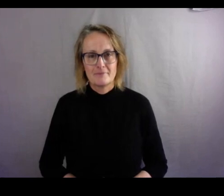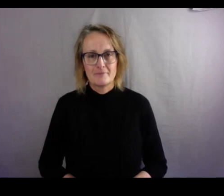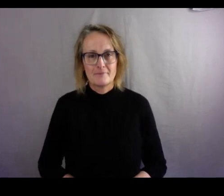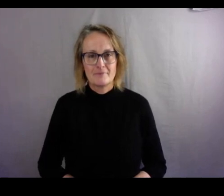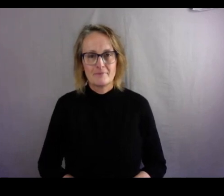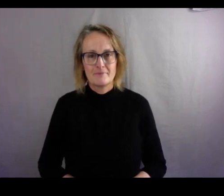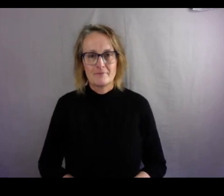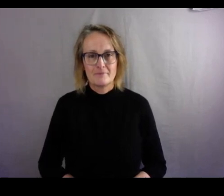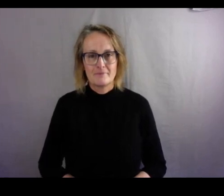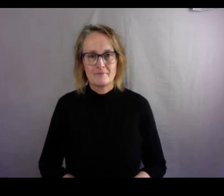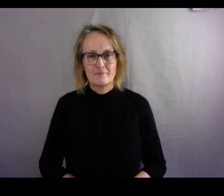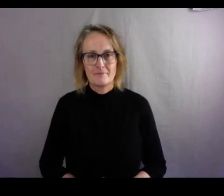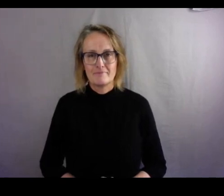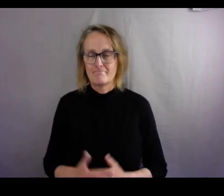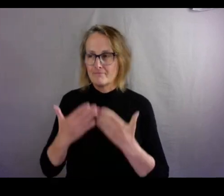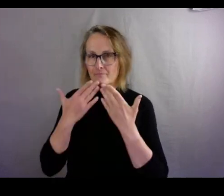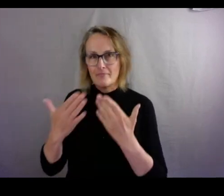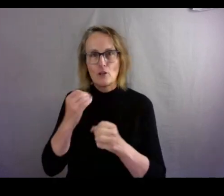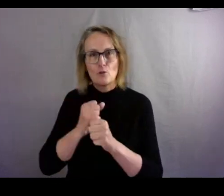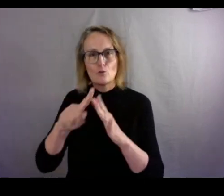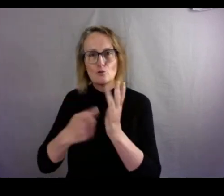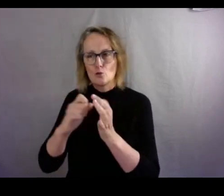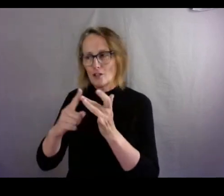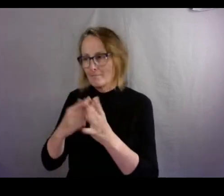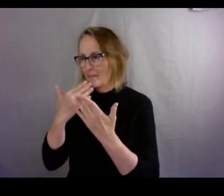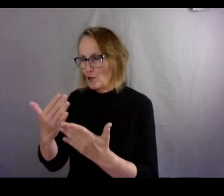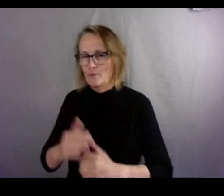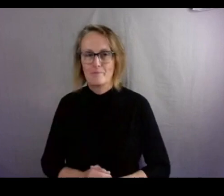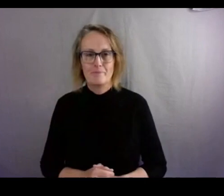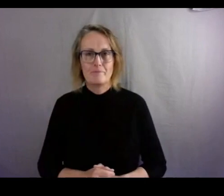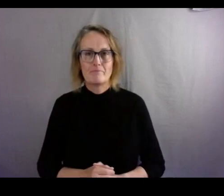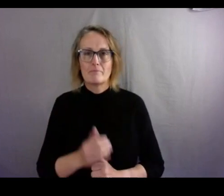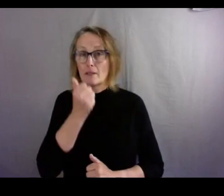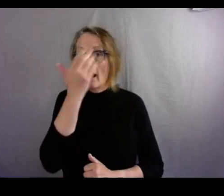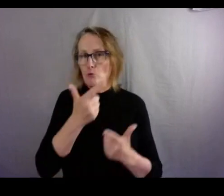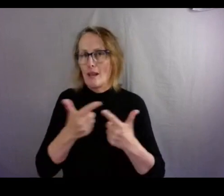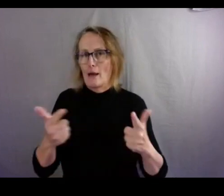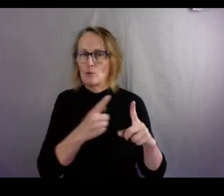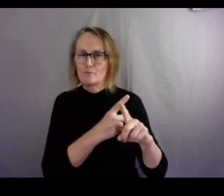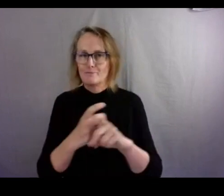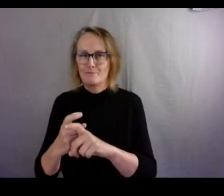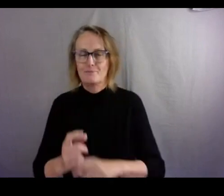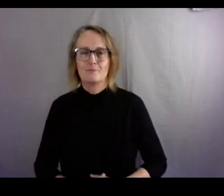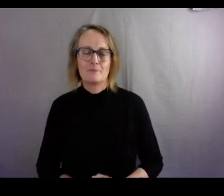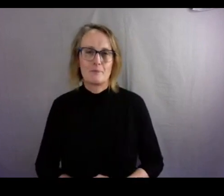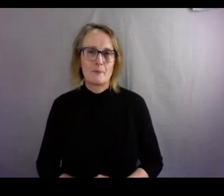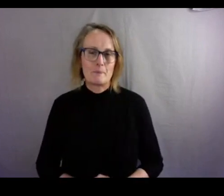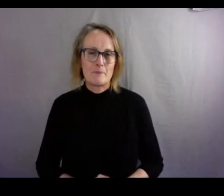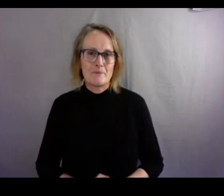(speaks in Ngunnawal language) Thank you, Georgia. (Aunty Caroline speaks in Ngunnawal language)